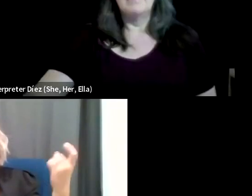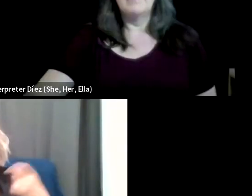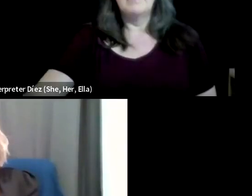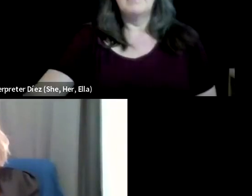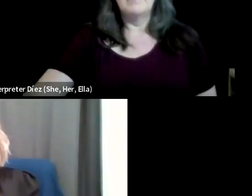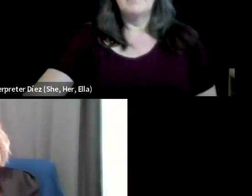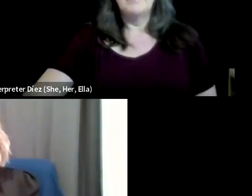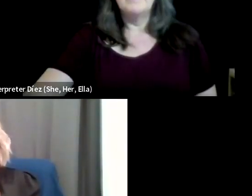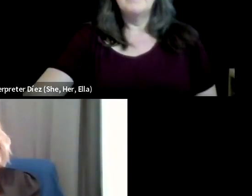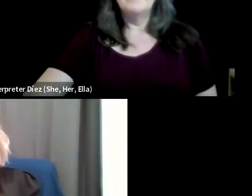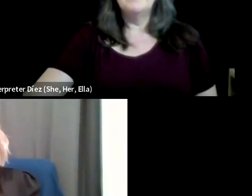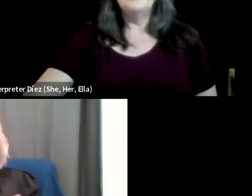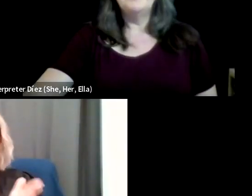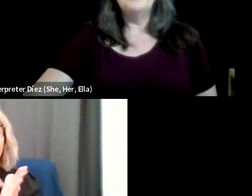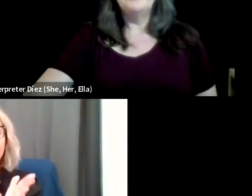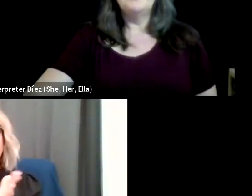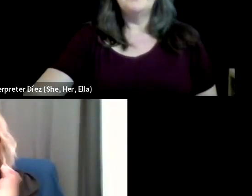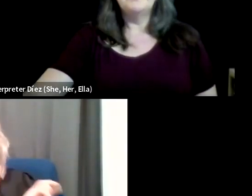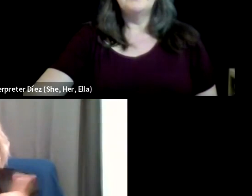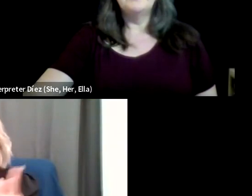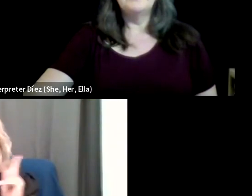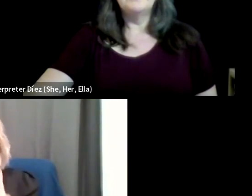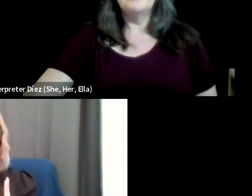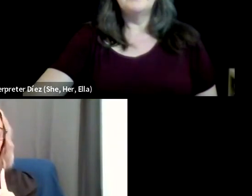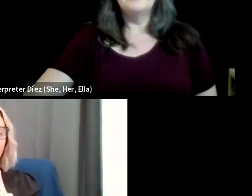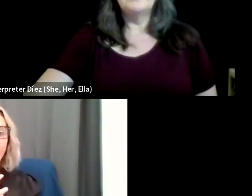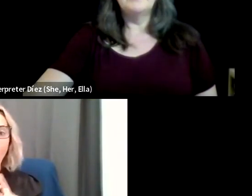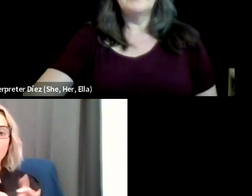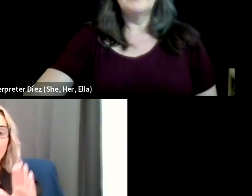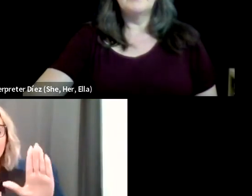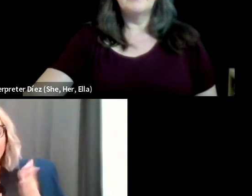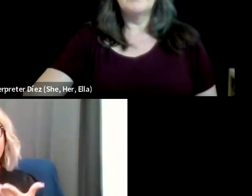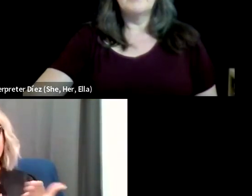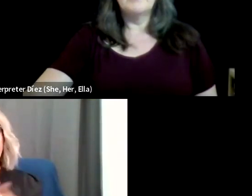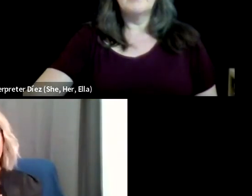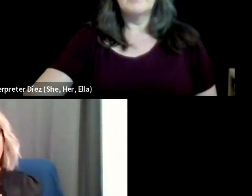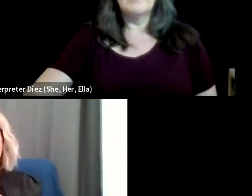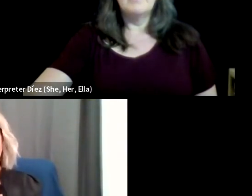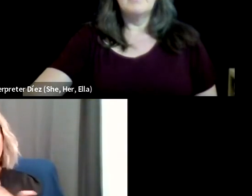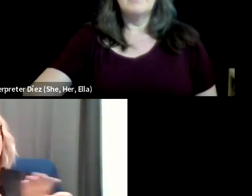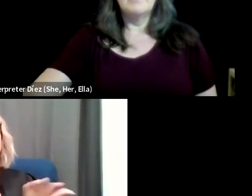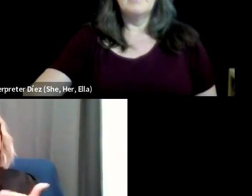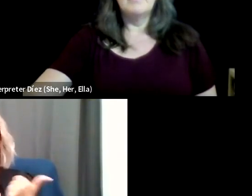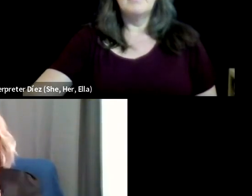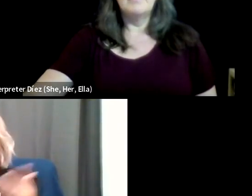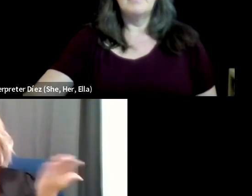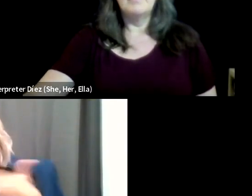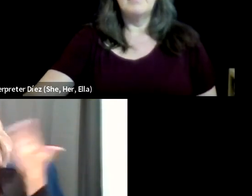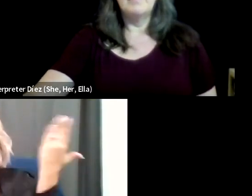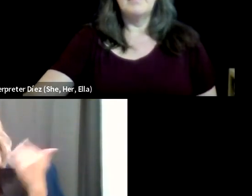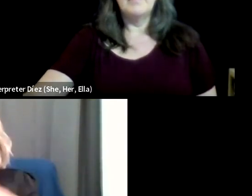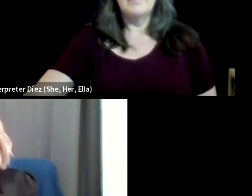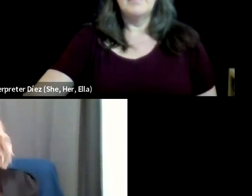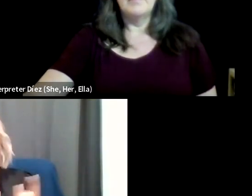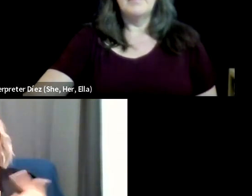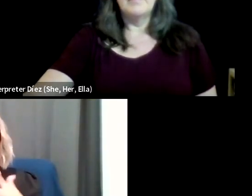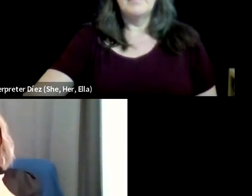acknowledge all the people who get caught doing great deeds every day who often go unnoticed. As we begin week nine,